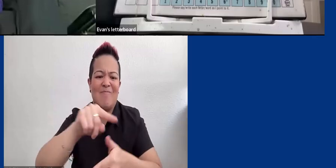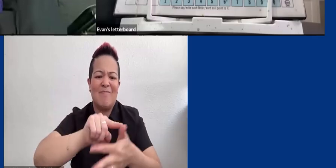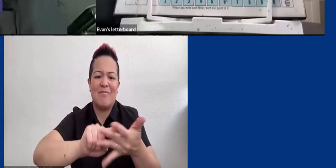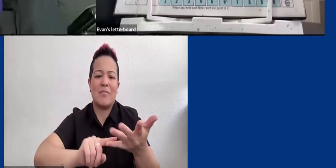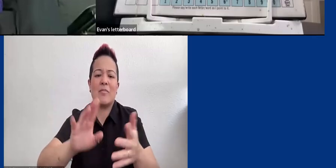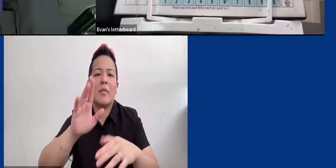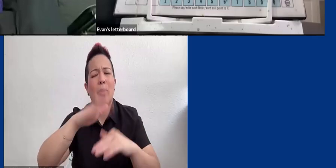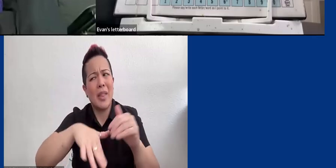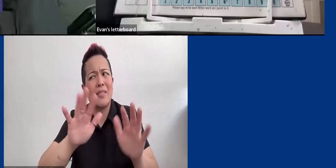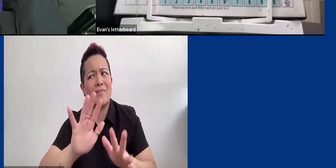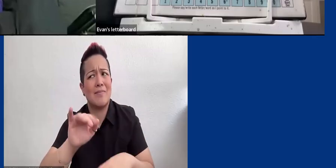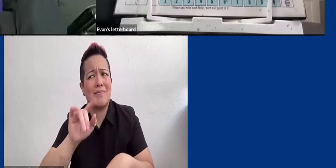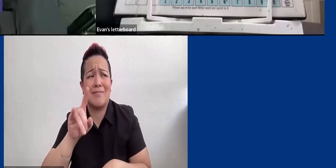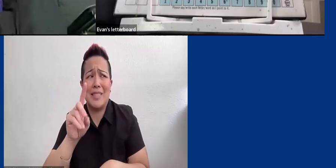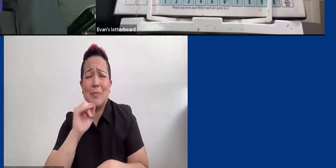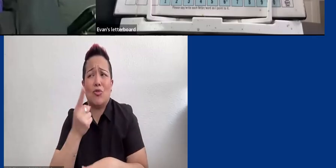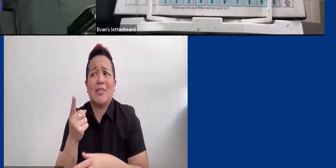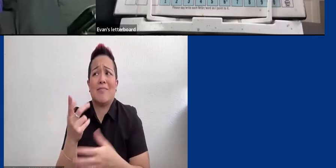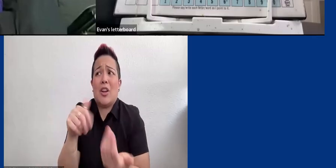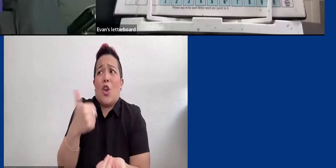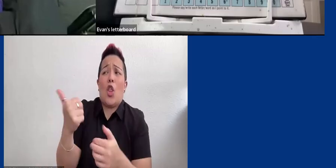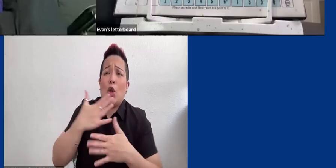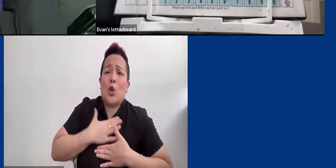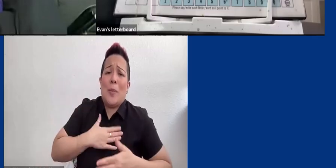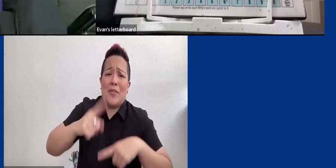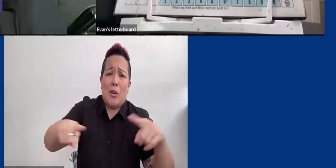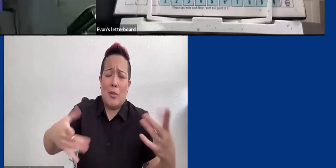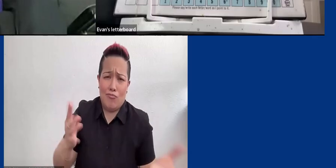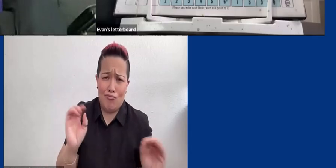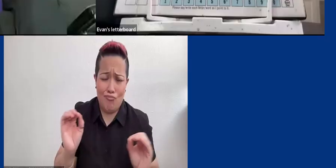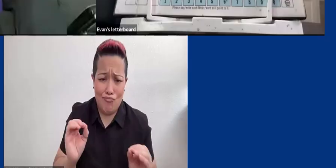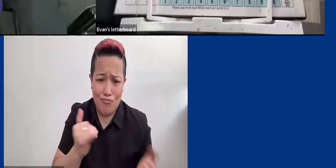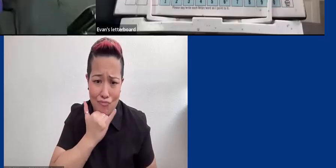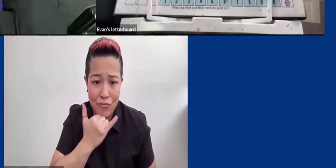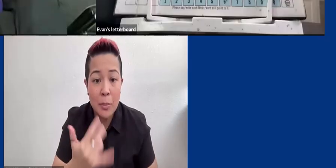but genuinely fun, accessible and easily digestible we